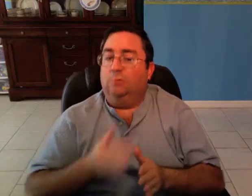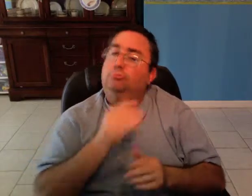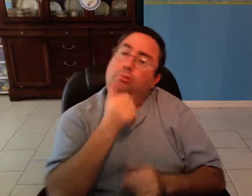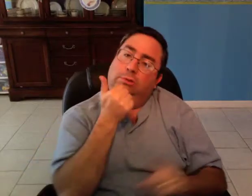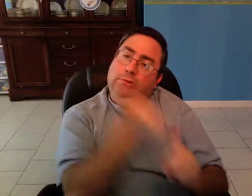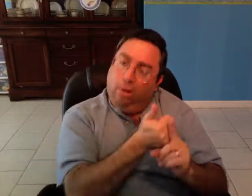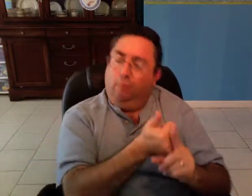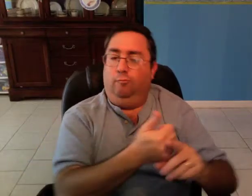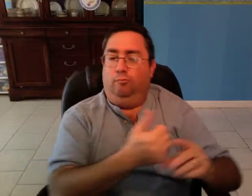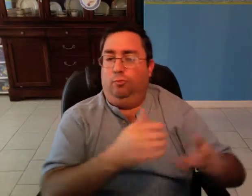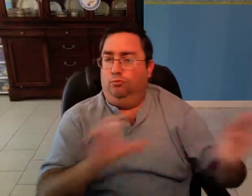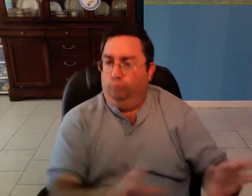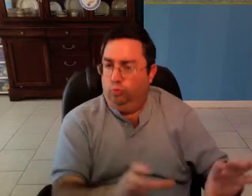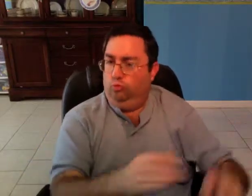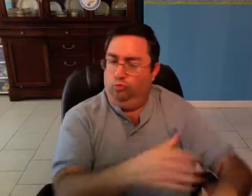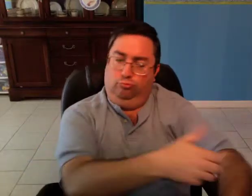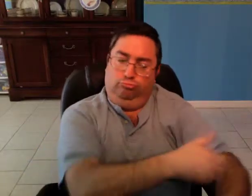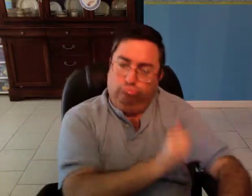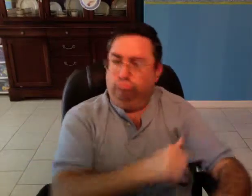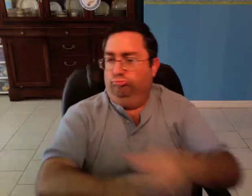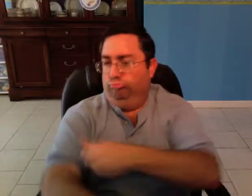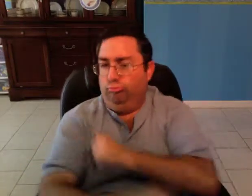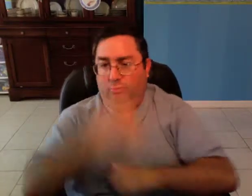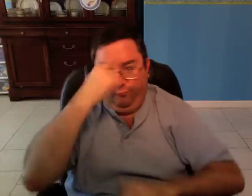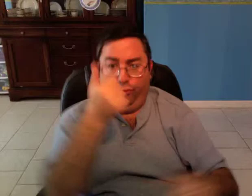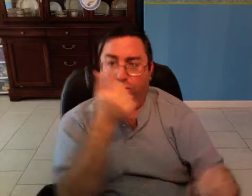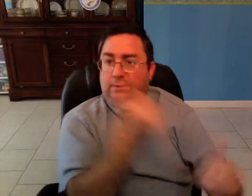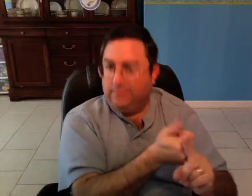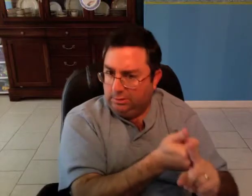where the individual is expected to achieve goals for themselves,